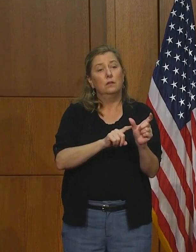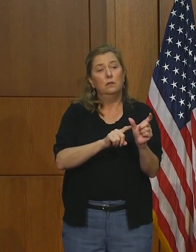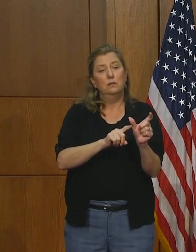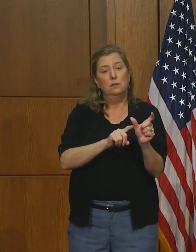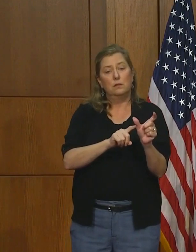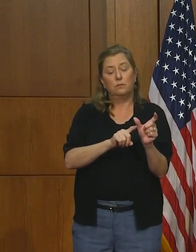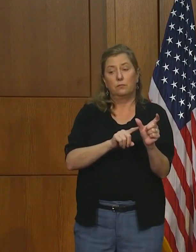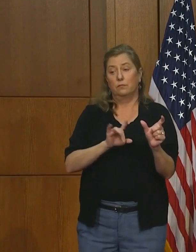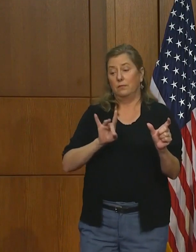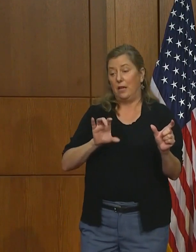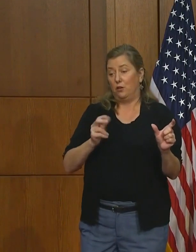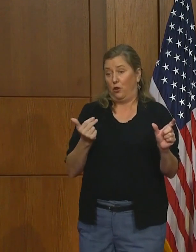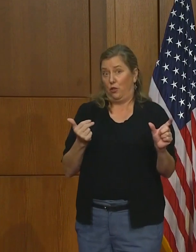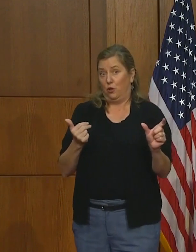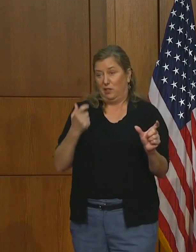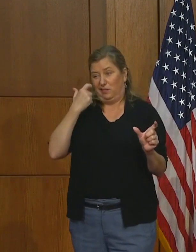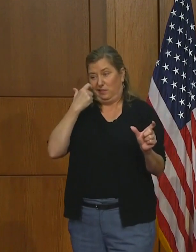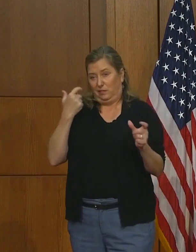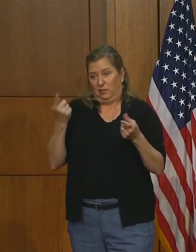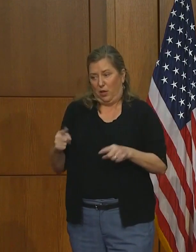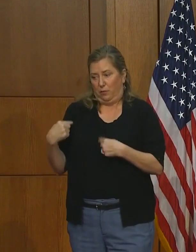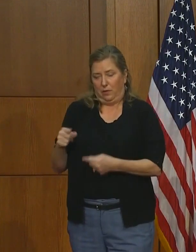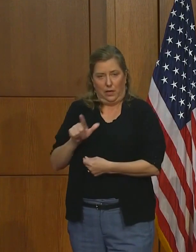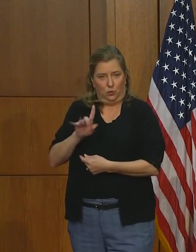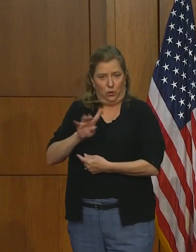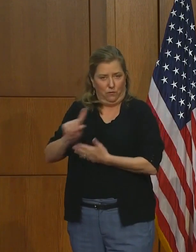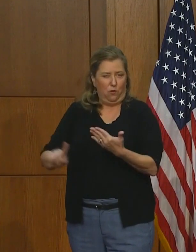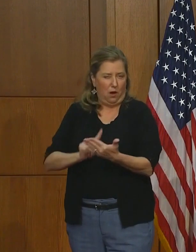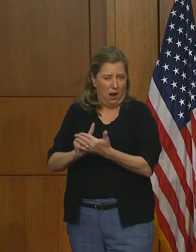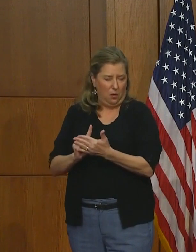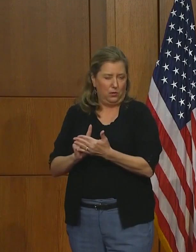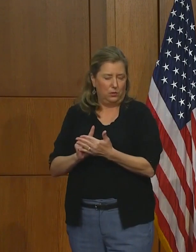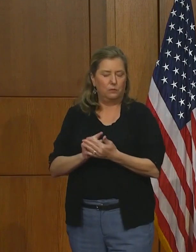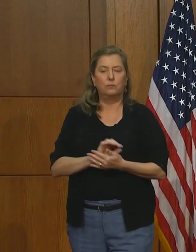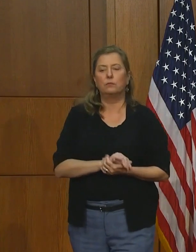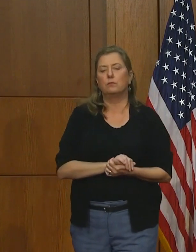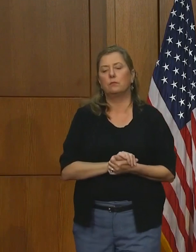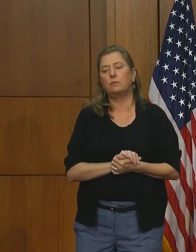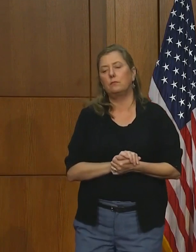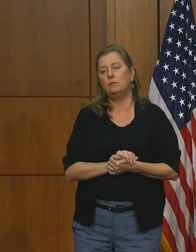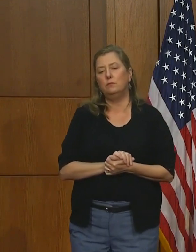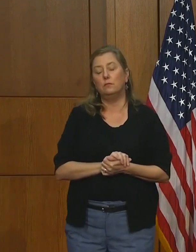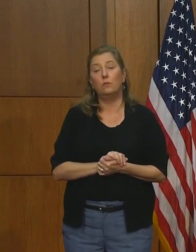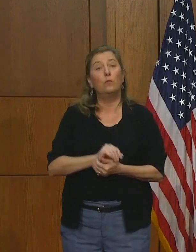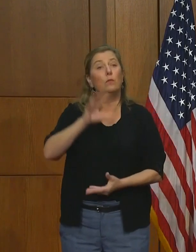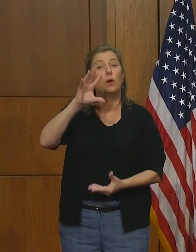NUMBER OF CASES. THAT'S EIGHT HUNDRED AND THIRTEEN NEW CASES